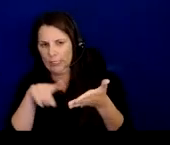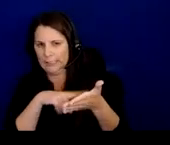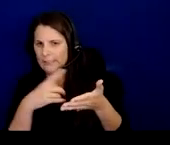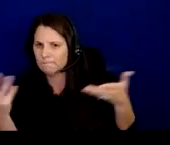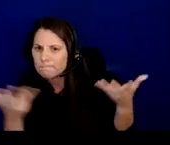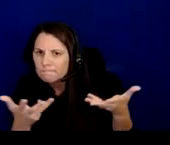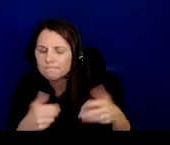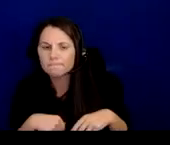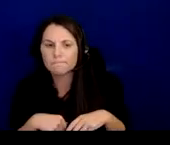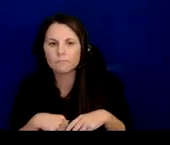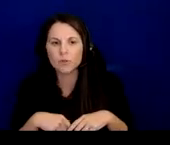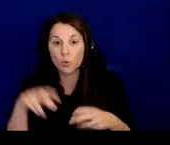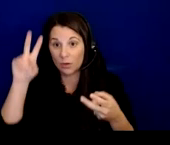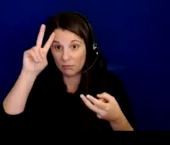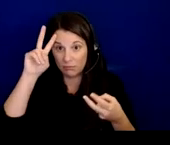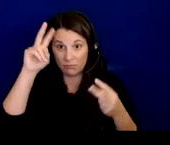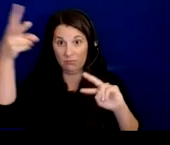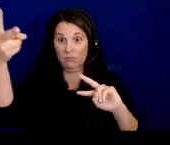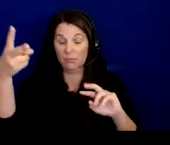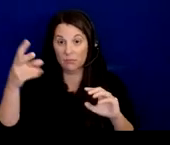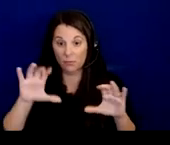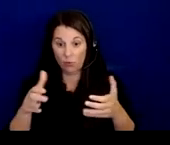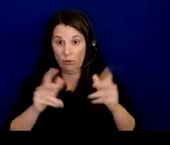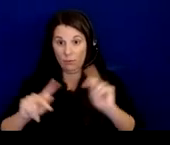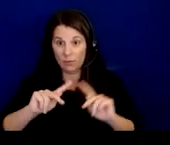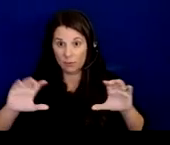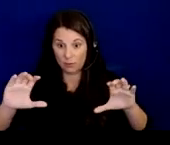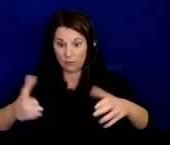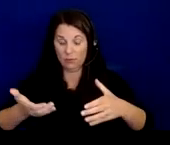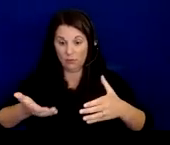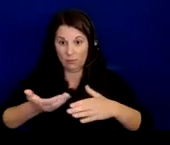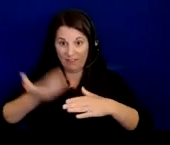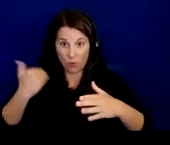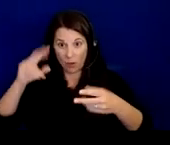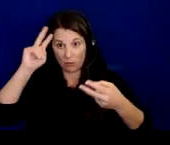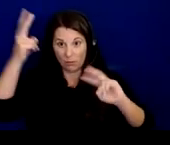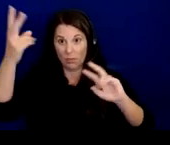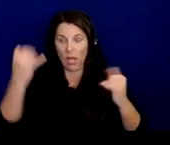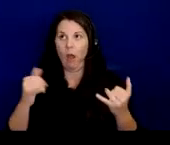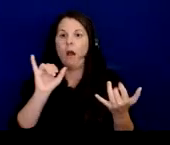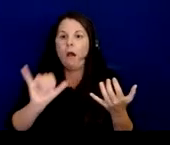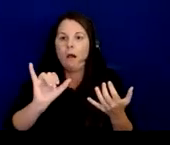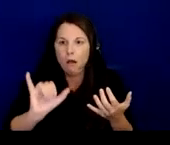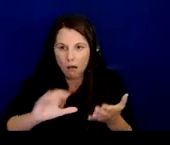about the population that you may have had for what is it now? What's core concepts and activities in which you are engaged?